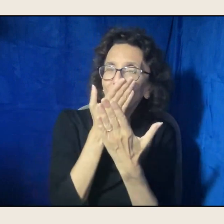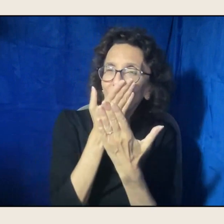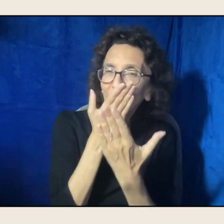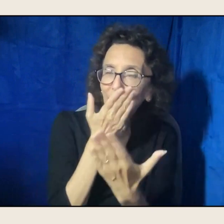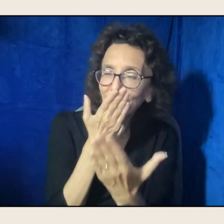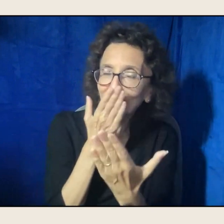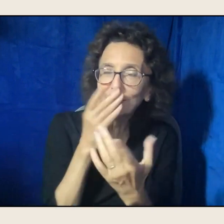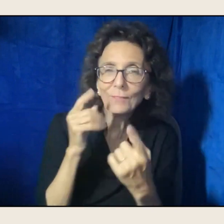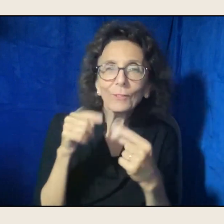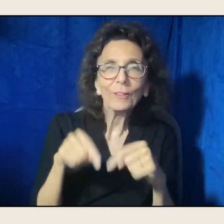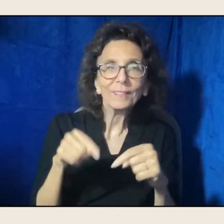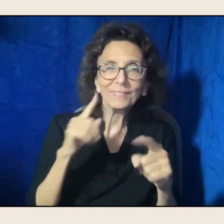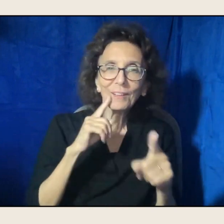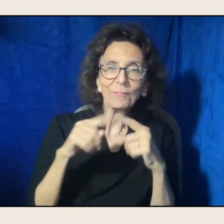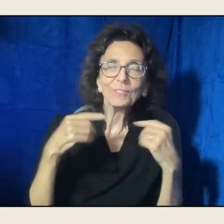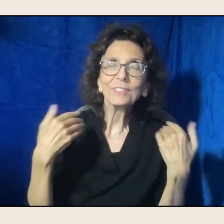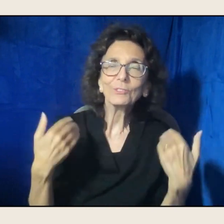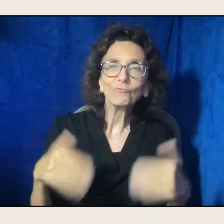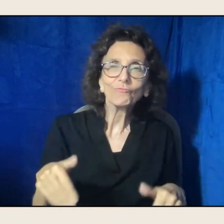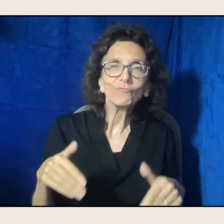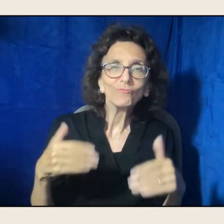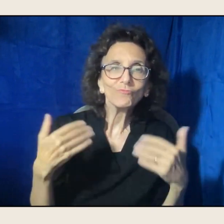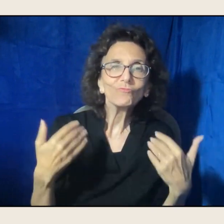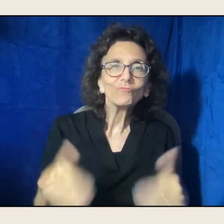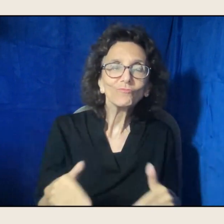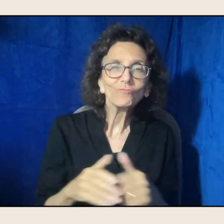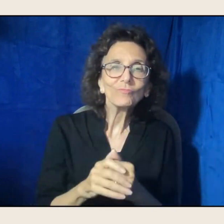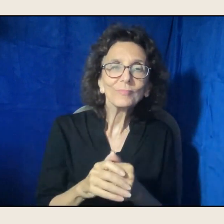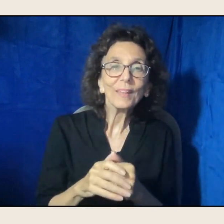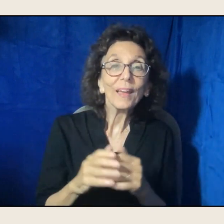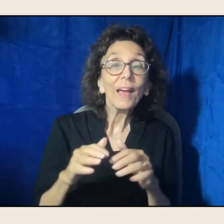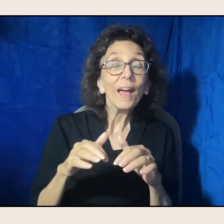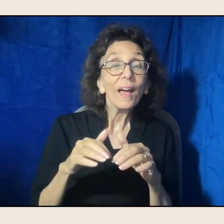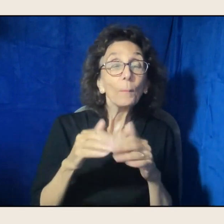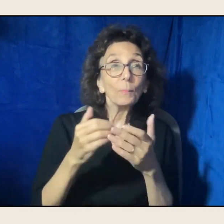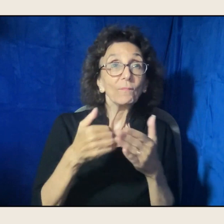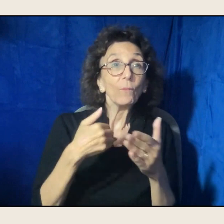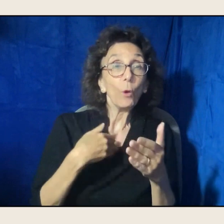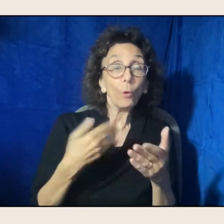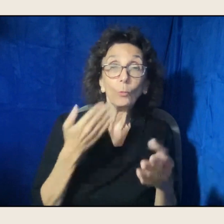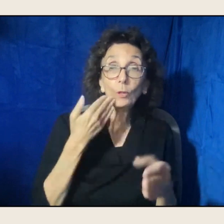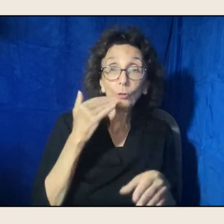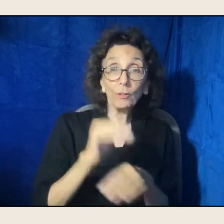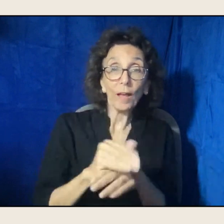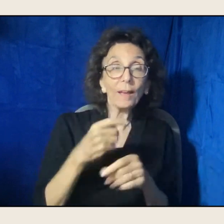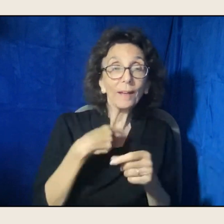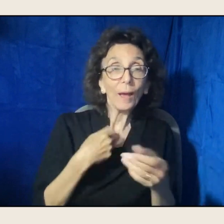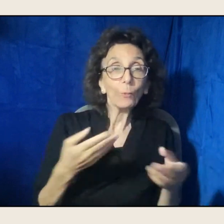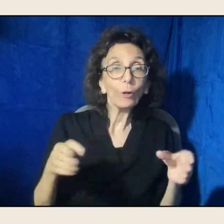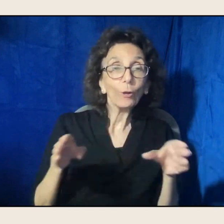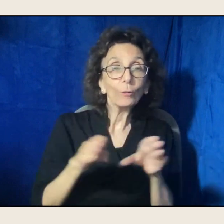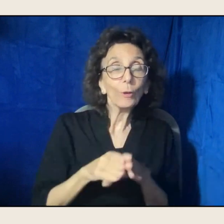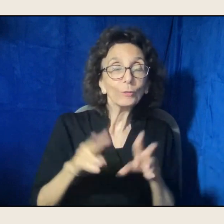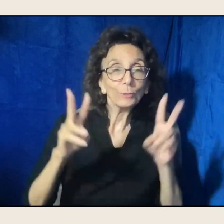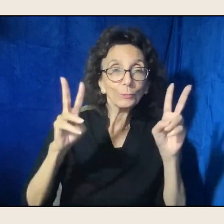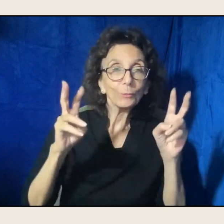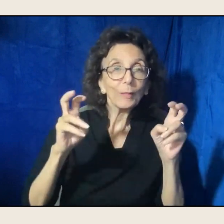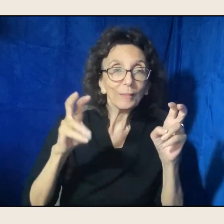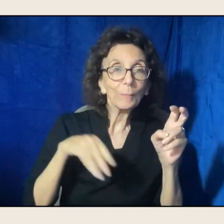And I want to close us before we say good night with another poem. There were so many.